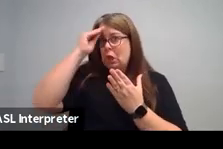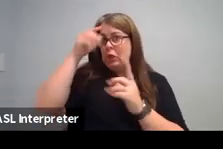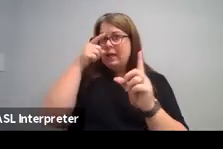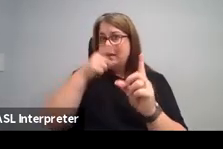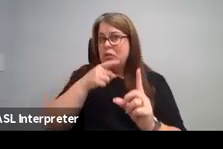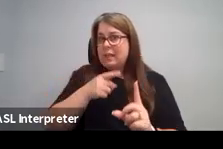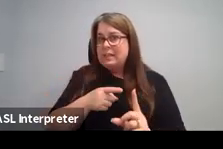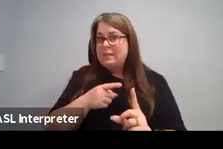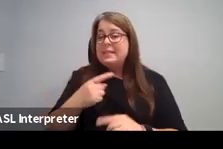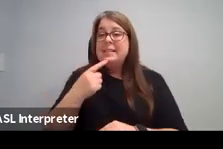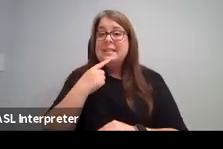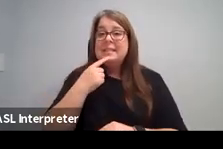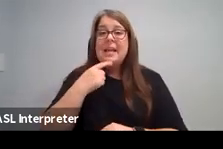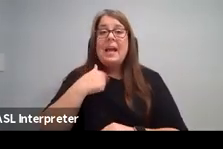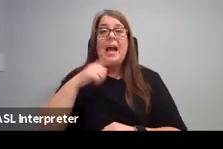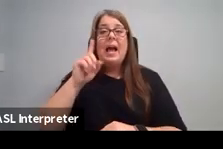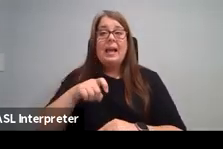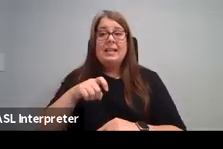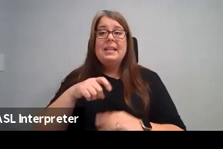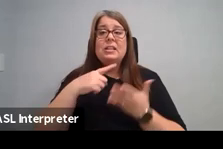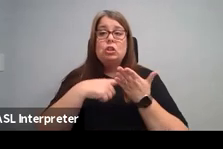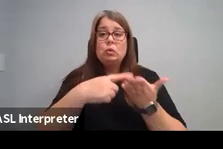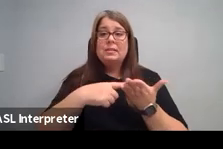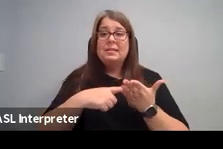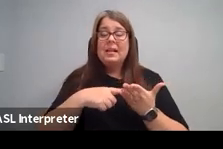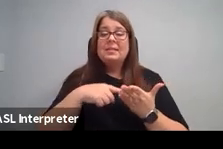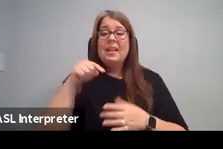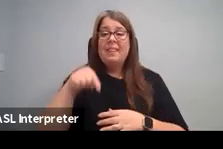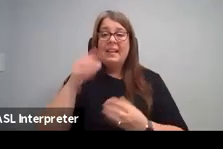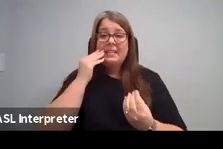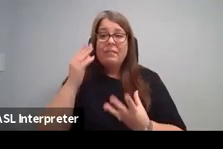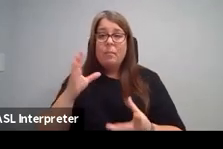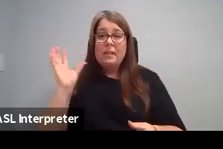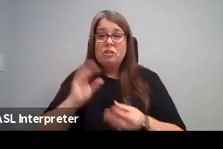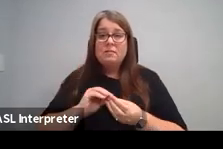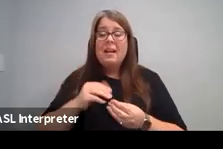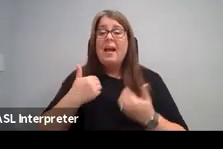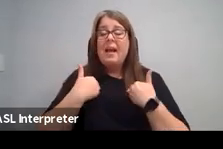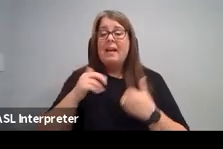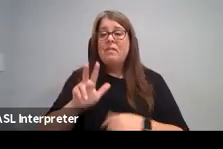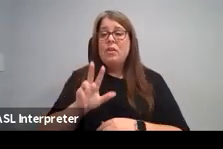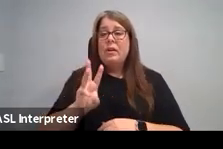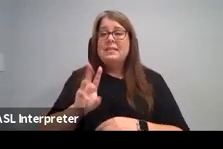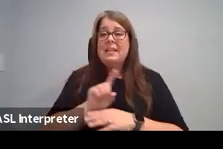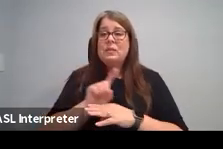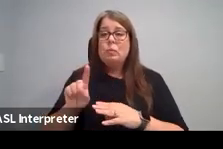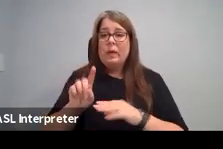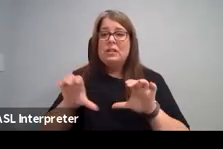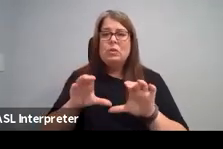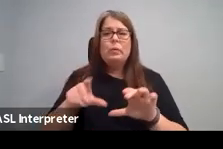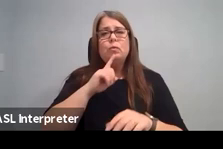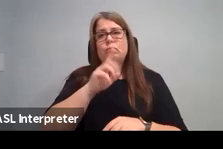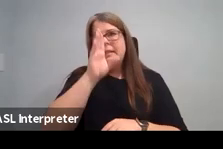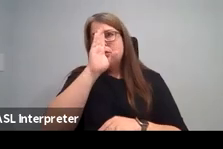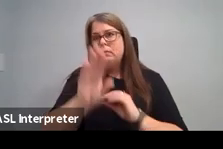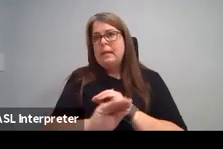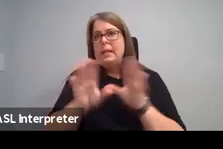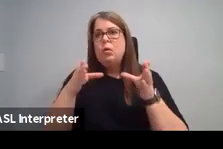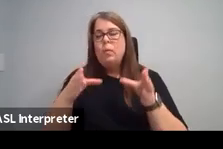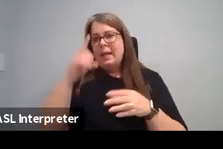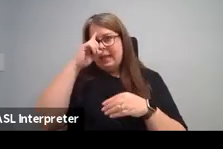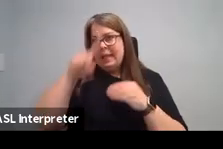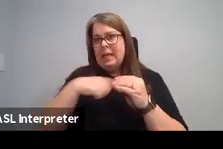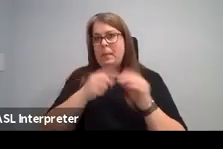Allison Frenzel : I need to cover this stuff. I have 36 weeks to do it. Each week I'm going to do it this way. And it was just a really straightforward chronological way to think about planning. So I liked that.